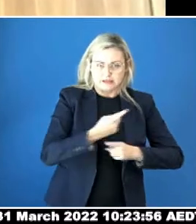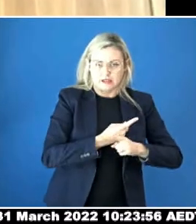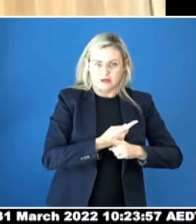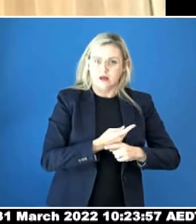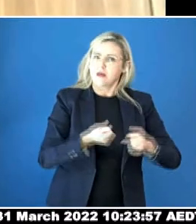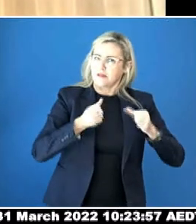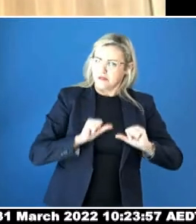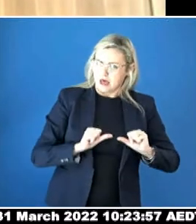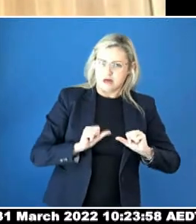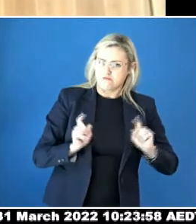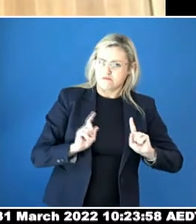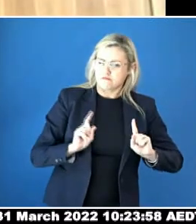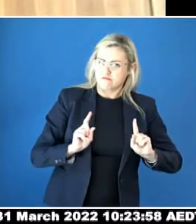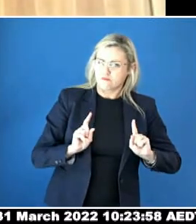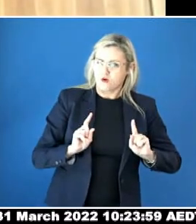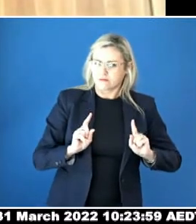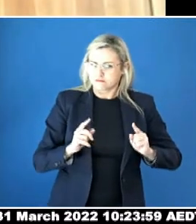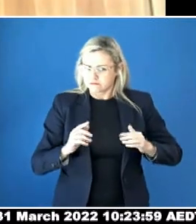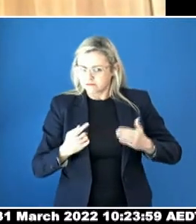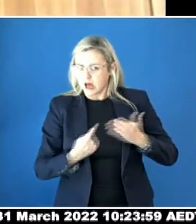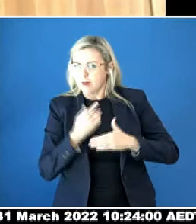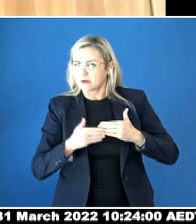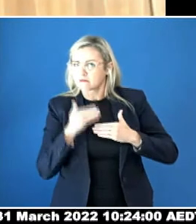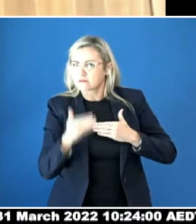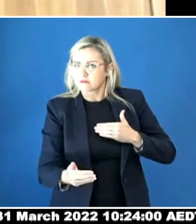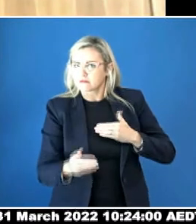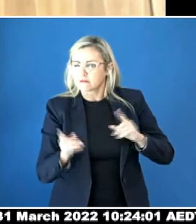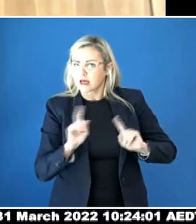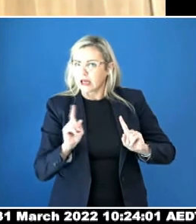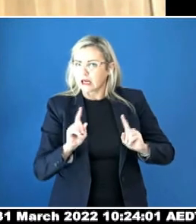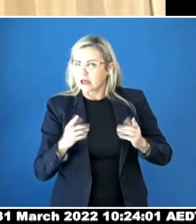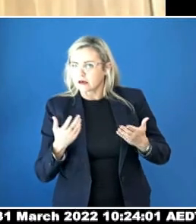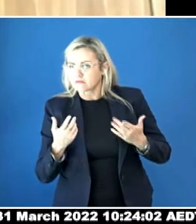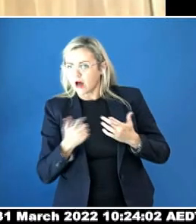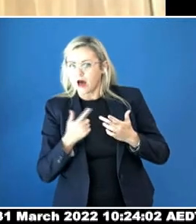happened next? Did any action happen? Did anybody take this matter further?